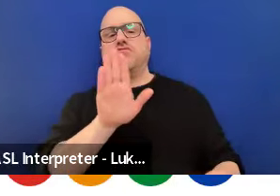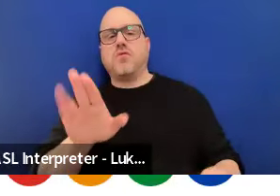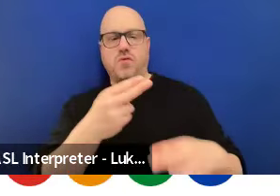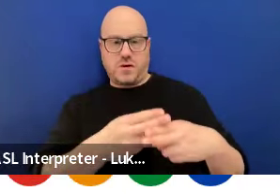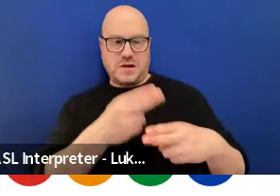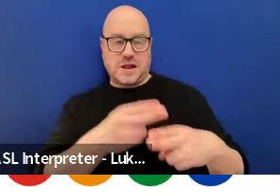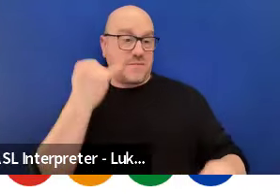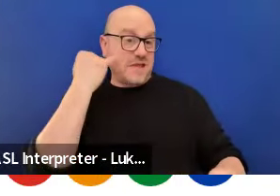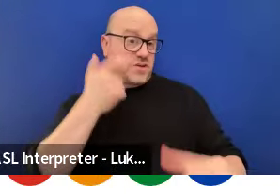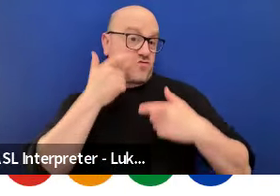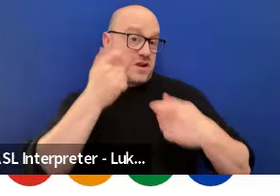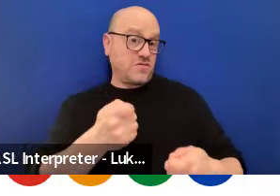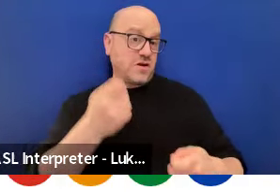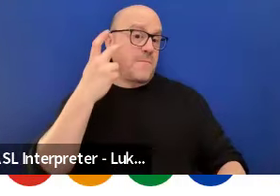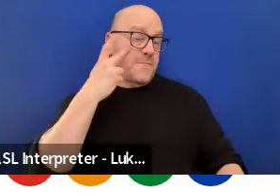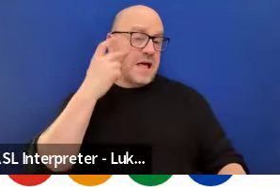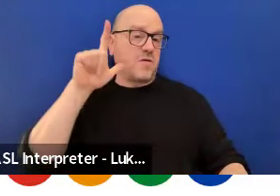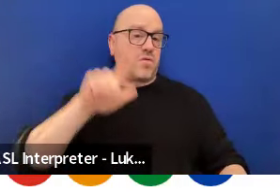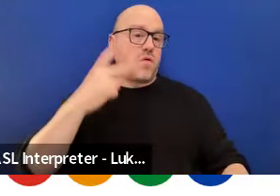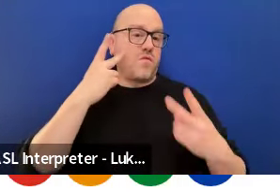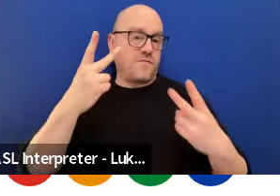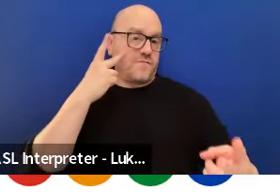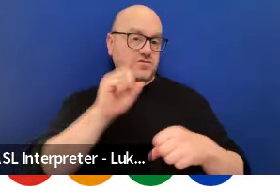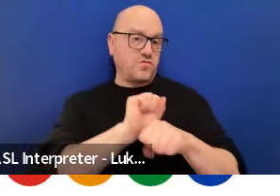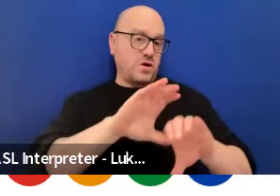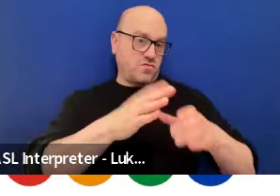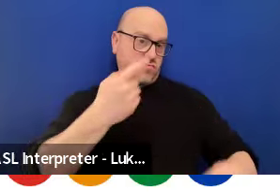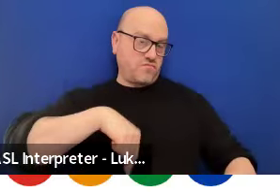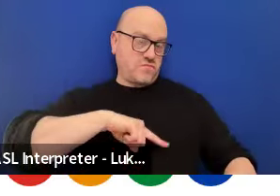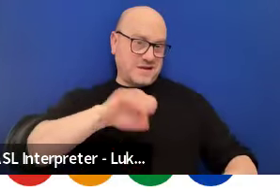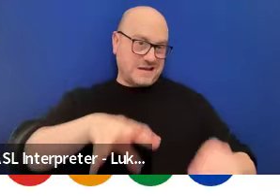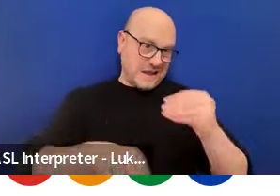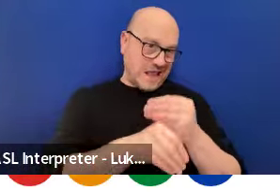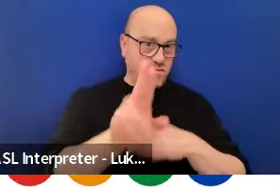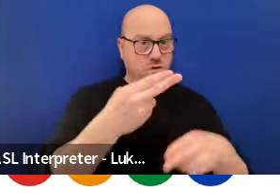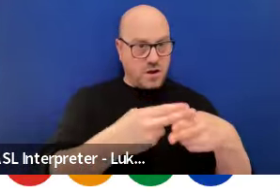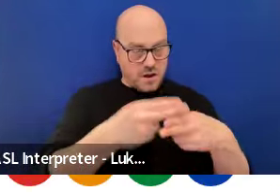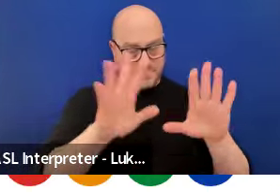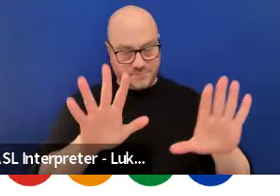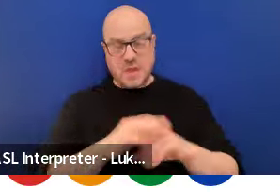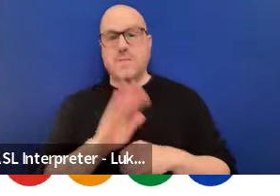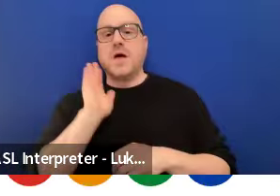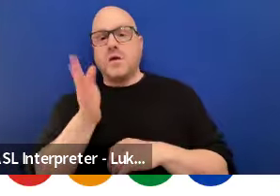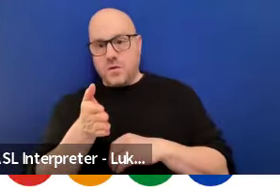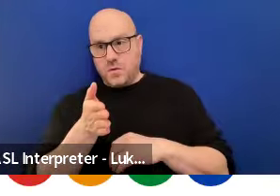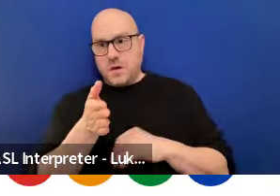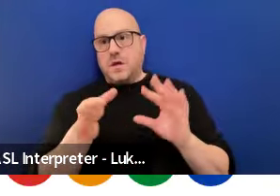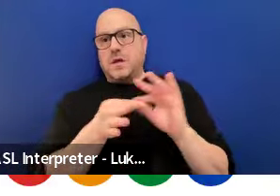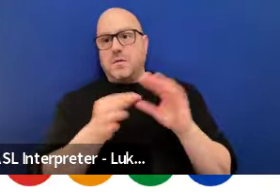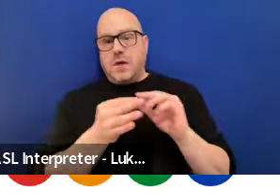AND KAT WILL DEFINITELY ADD YOUR NAME TO THE LIST OF FOLKS WHO ARE INTERESTED IN THE BLIND/LOW-VISION WORKING GROUP.